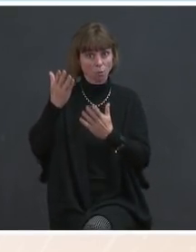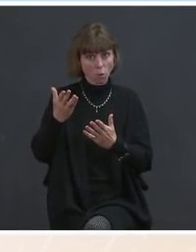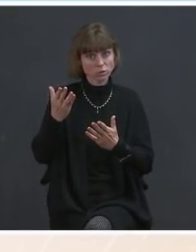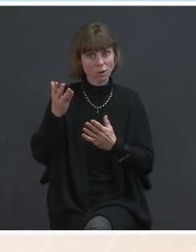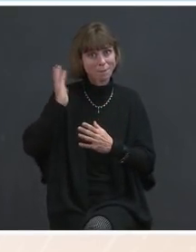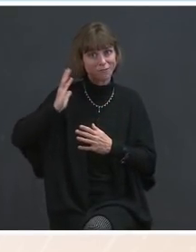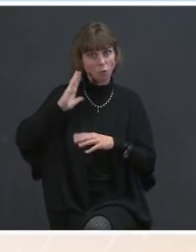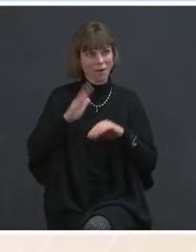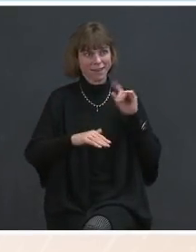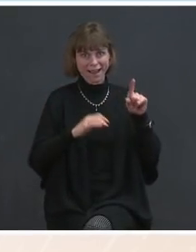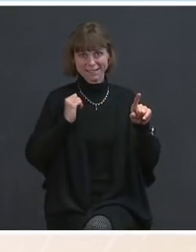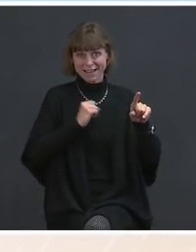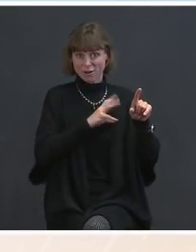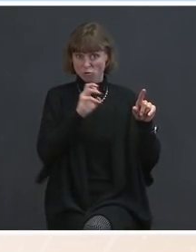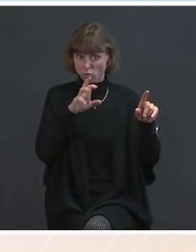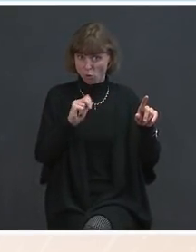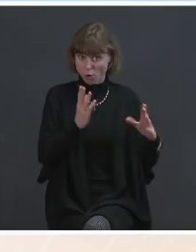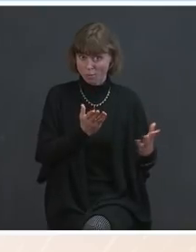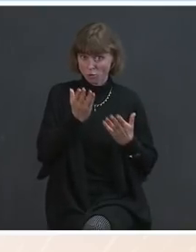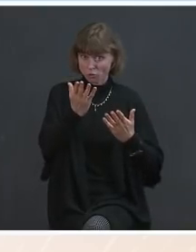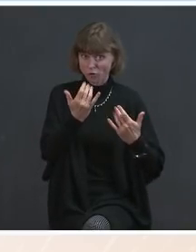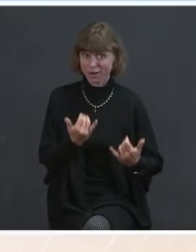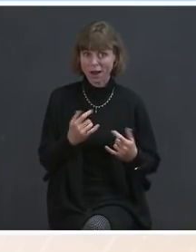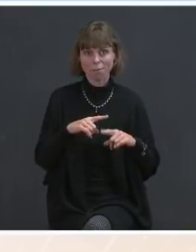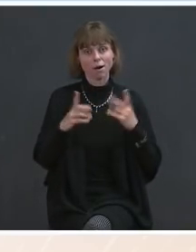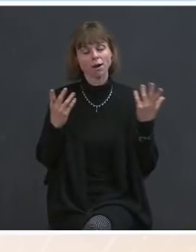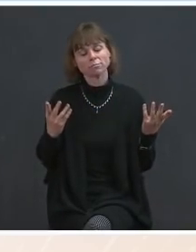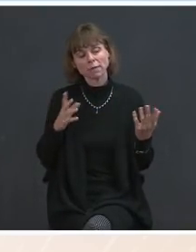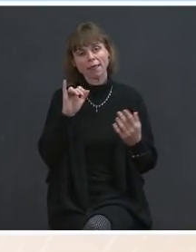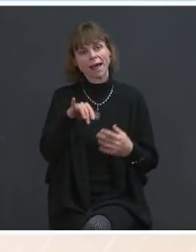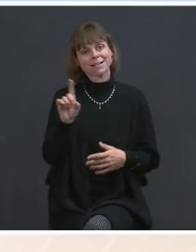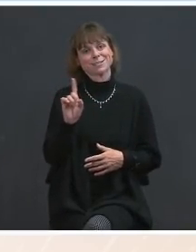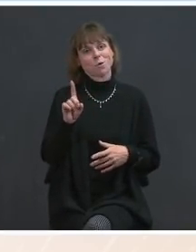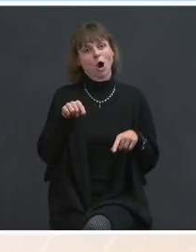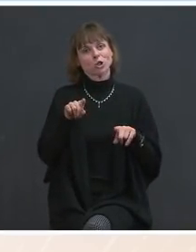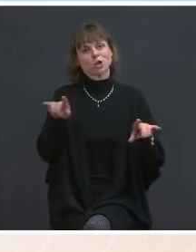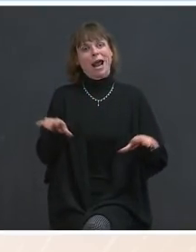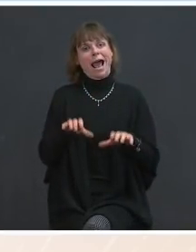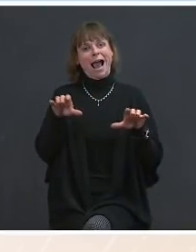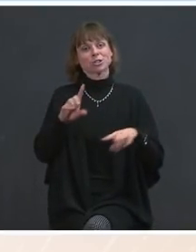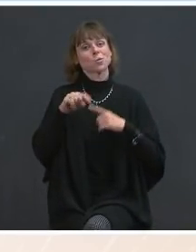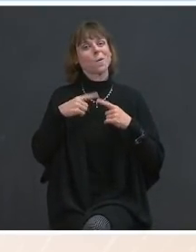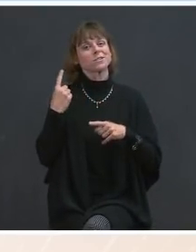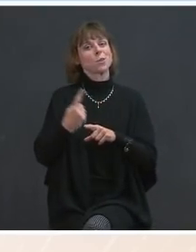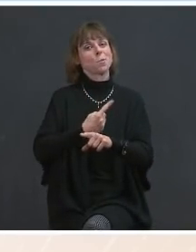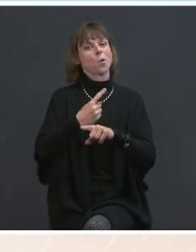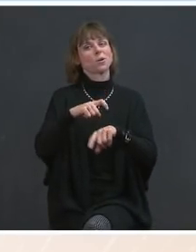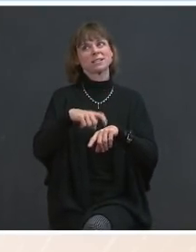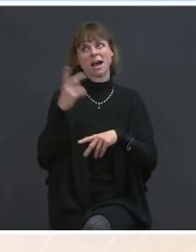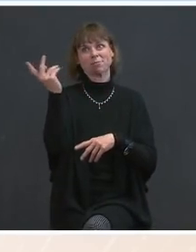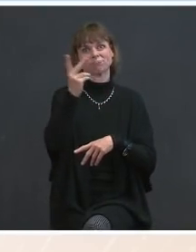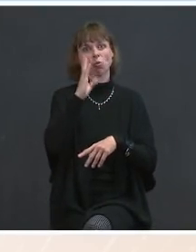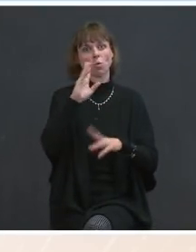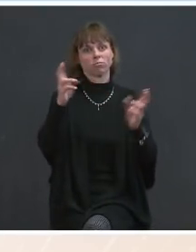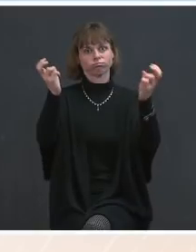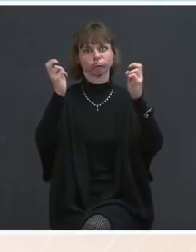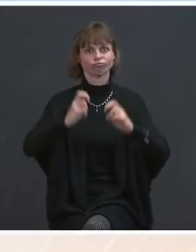but, you know, as is always the case with democracy in action, when it's the appropriate time, I'm sure they'll discuss and he will discuss with others